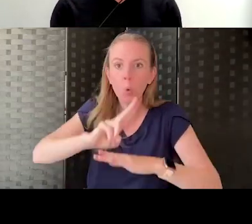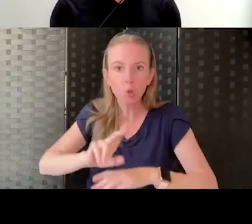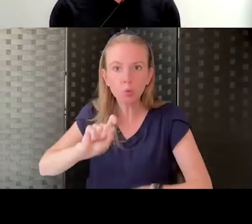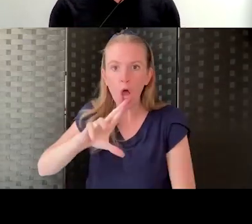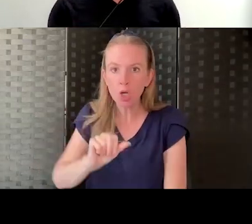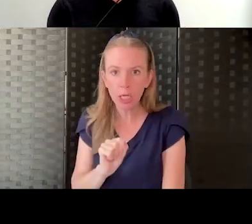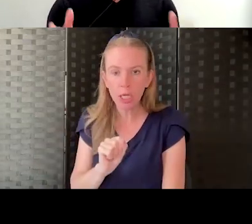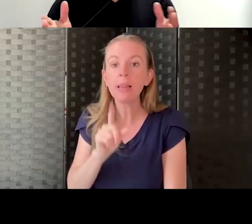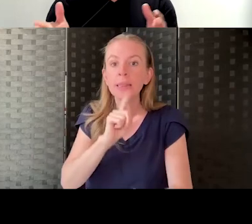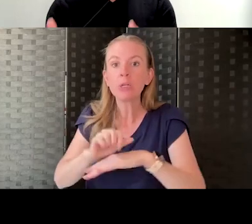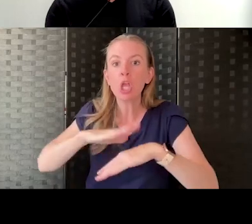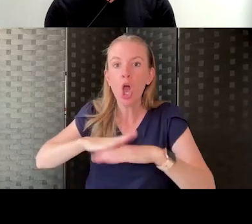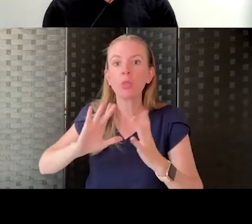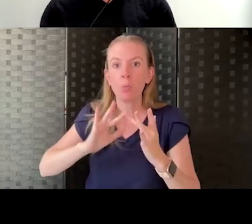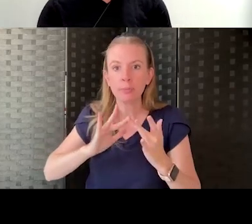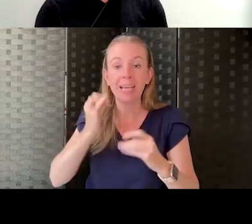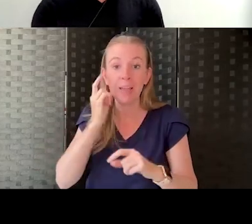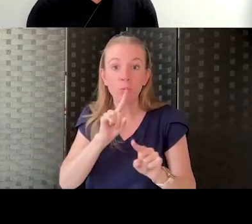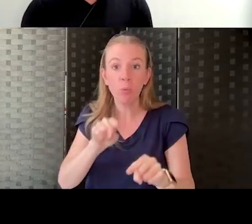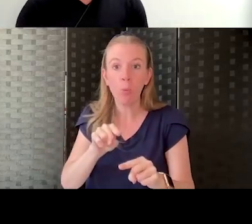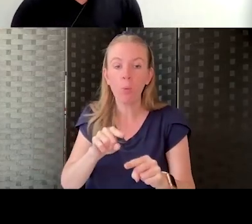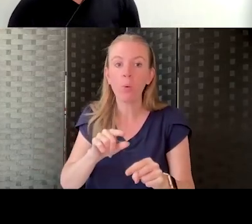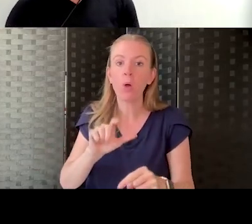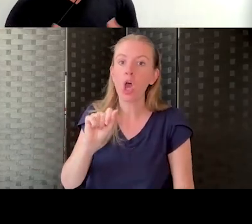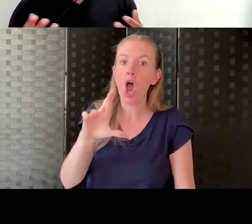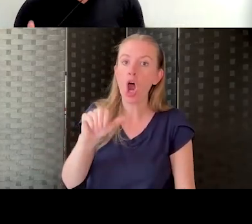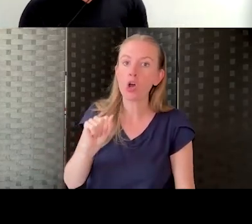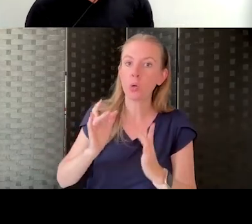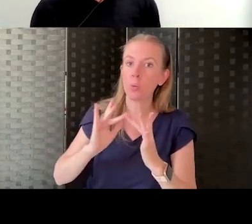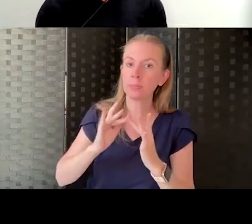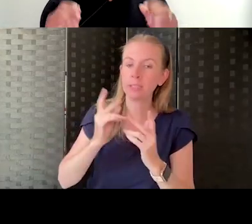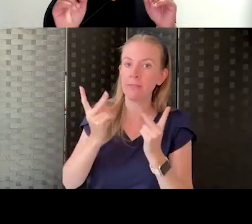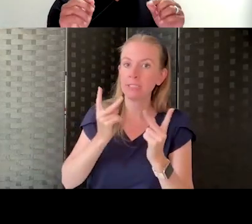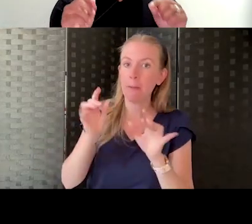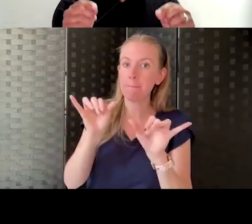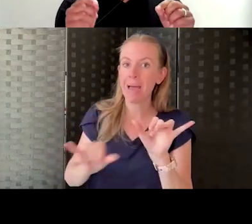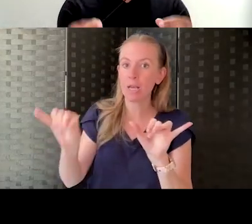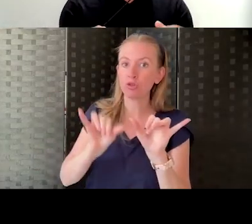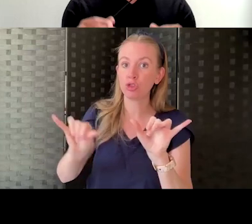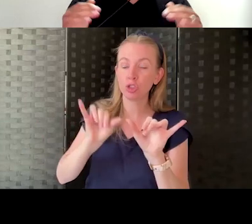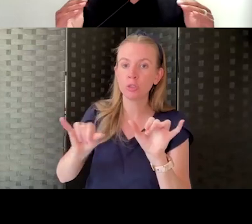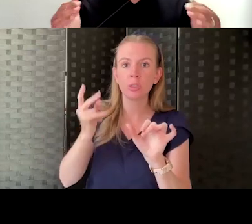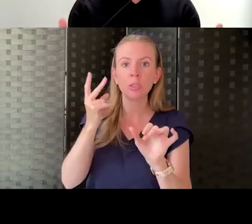on the website. If you go to the ARIA website and visit patterns, read this first is at the